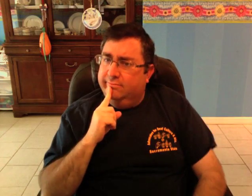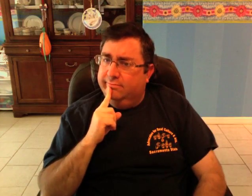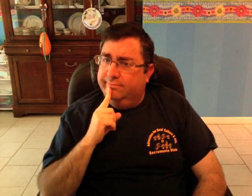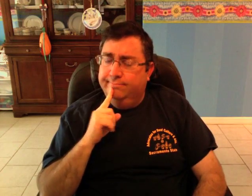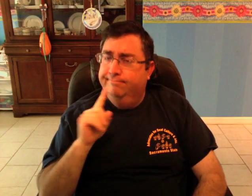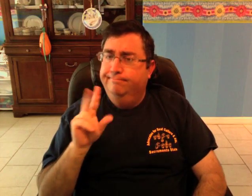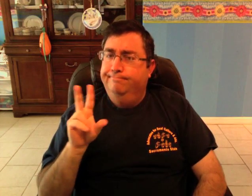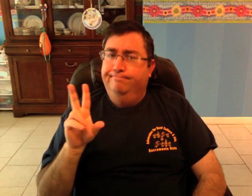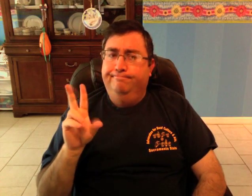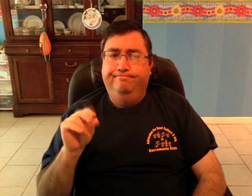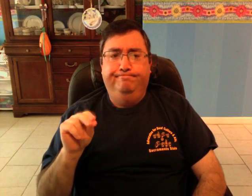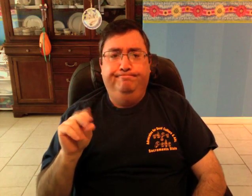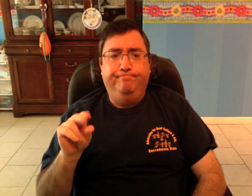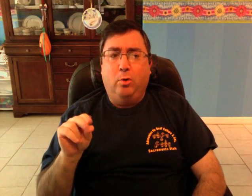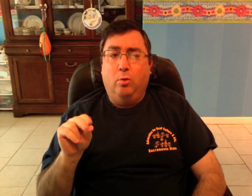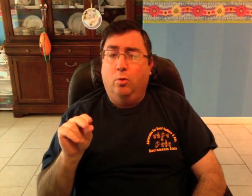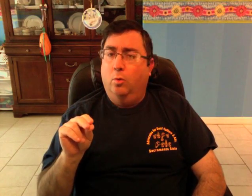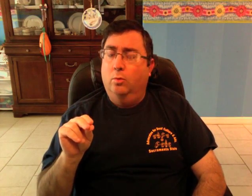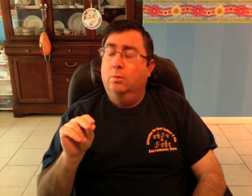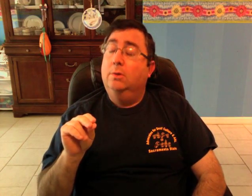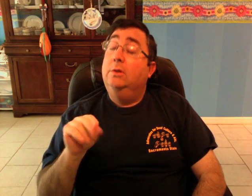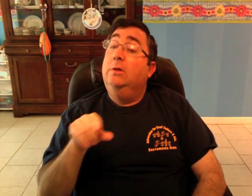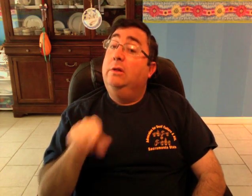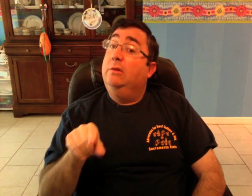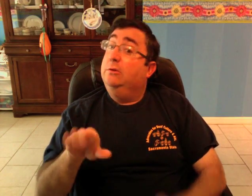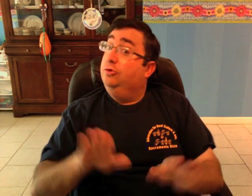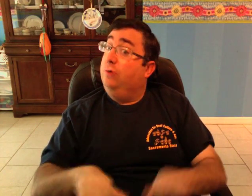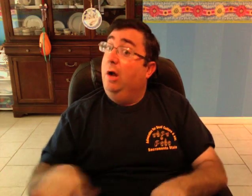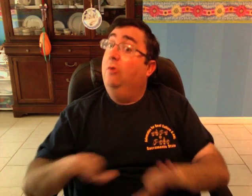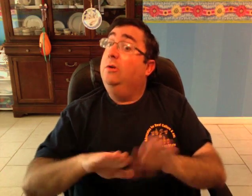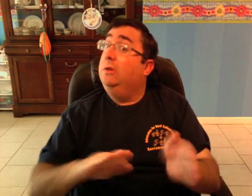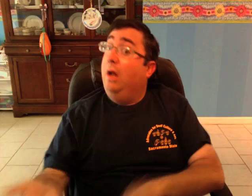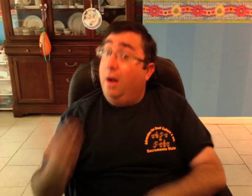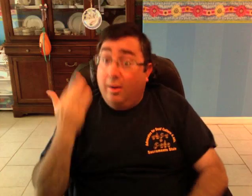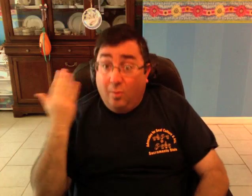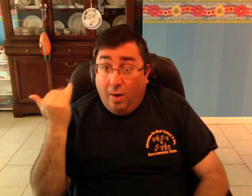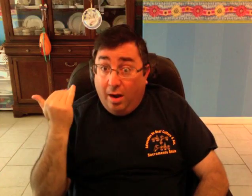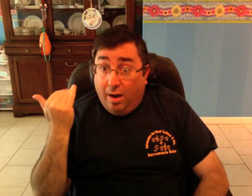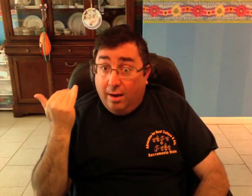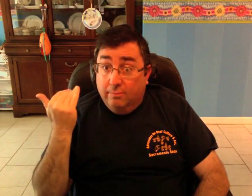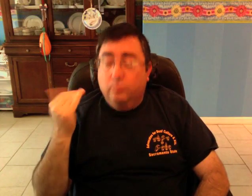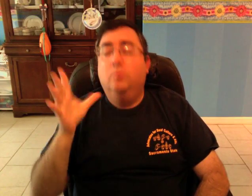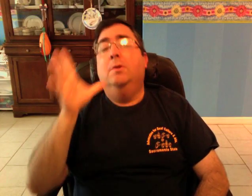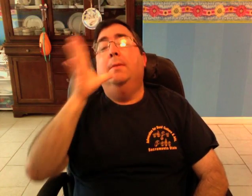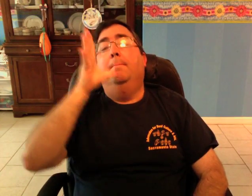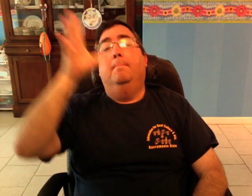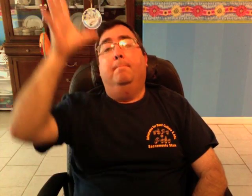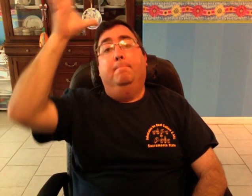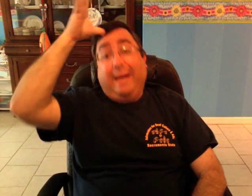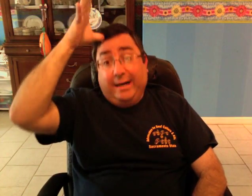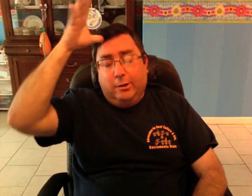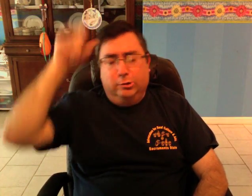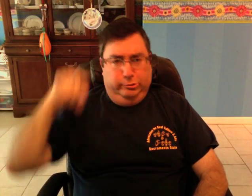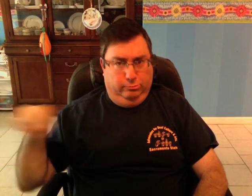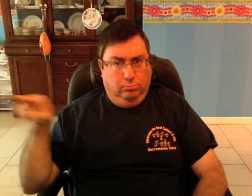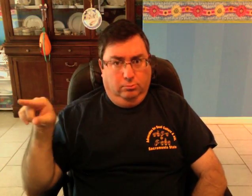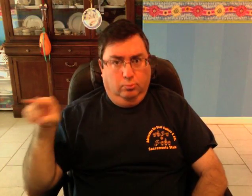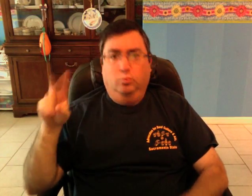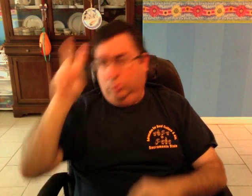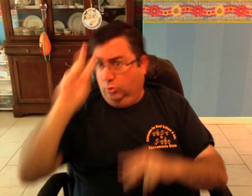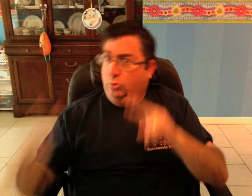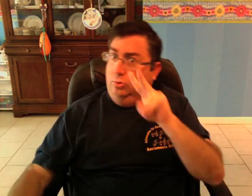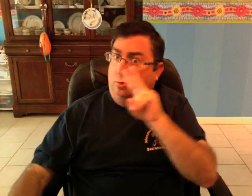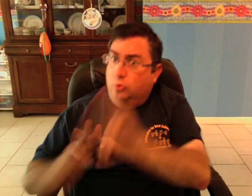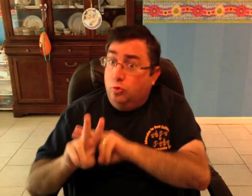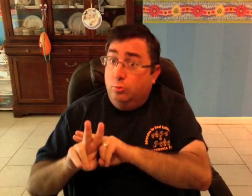No. The child died because their PARENTS were stupid.